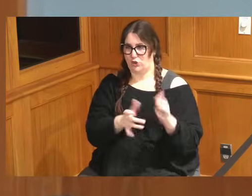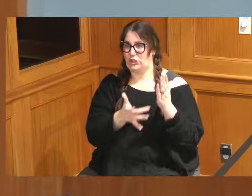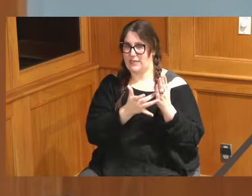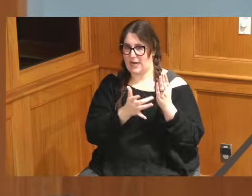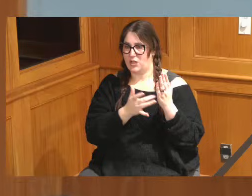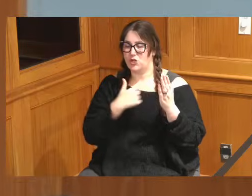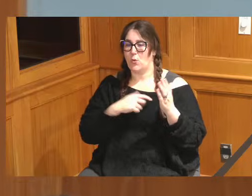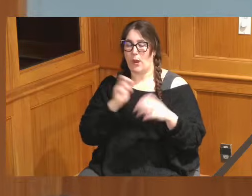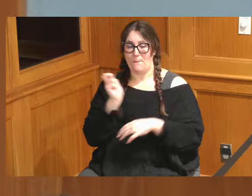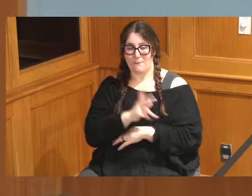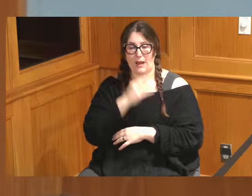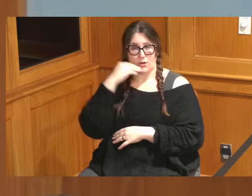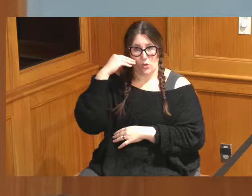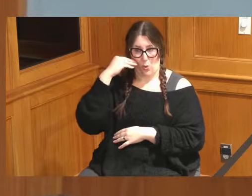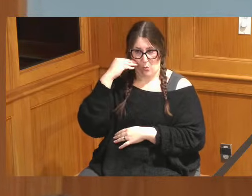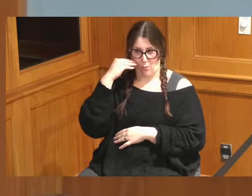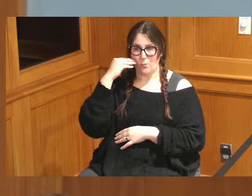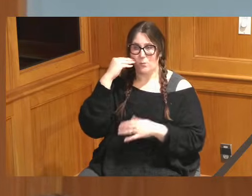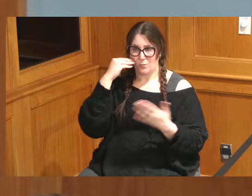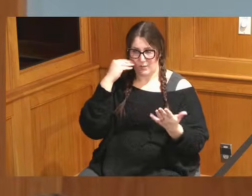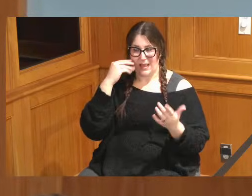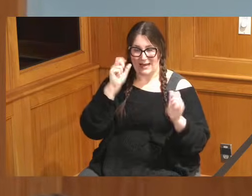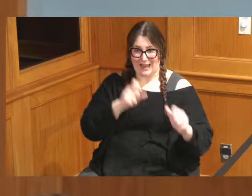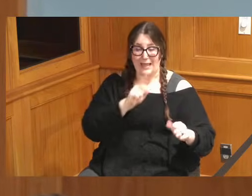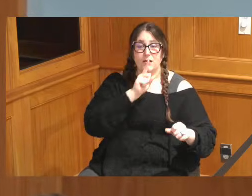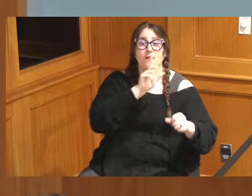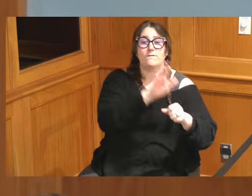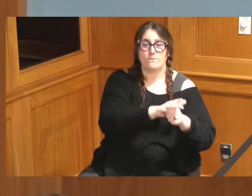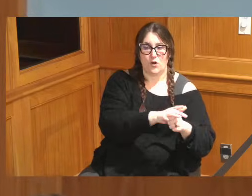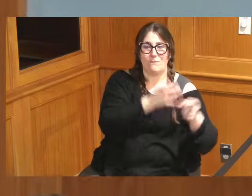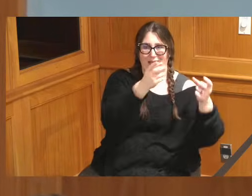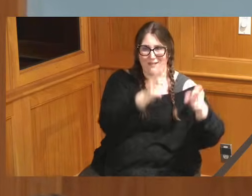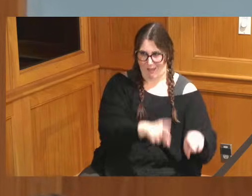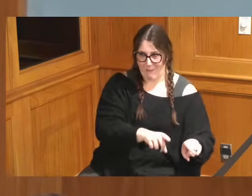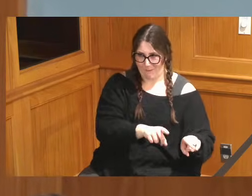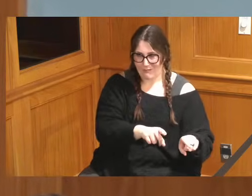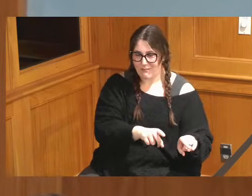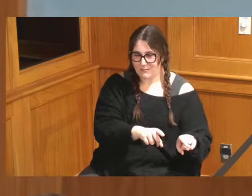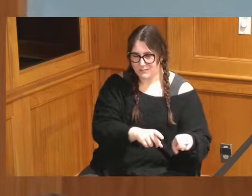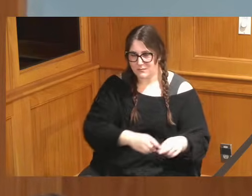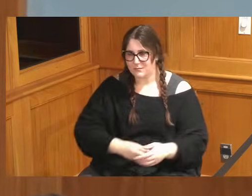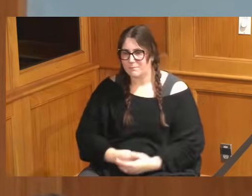the homes afterwards and confirm that those things have been fixed. We don't have to go